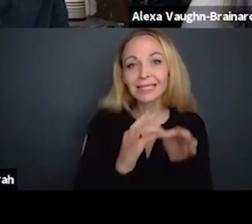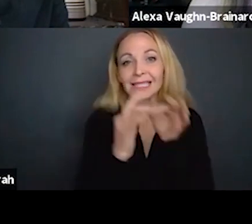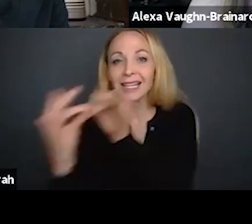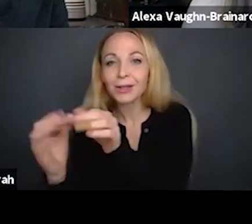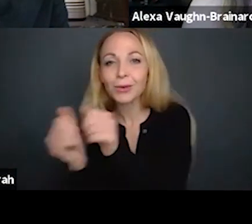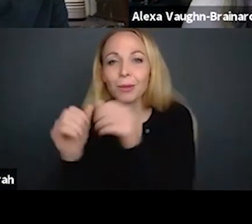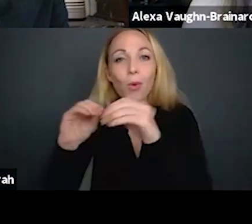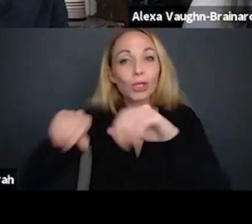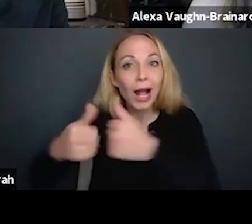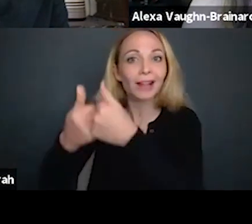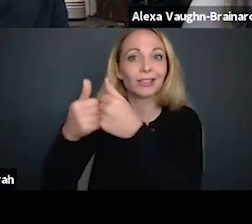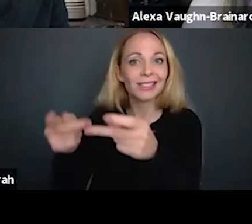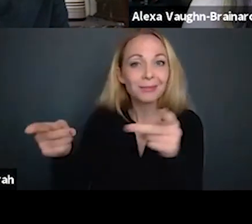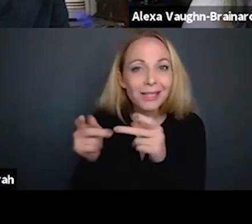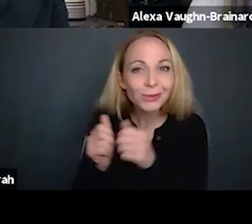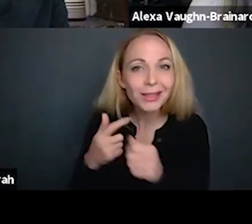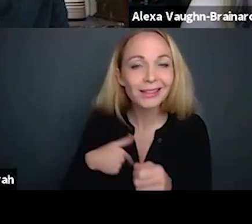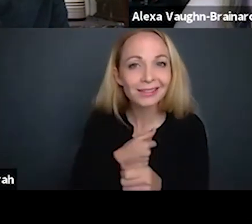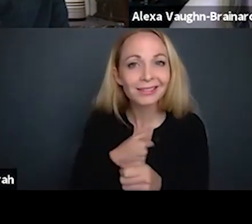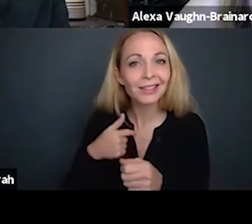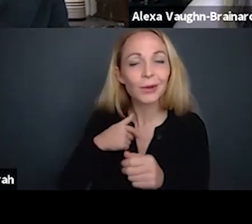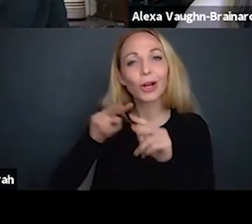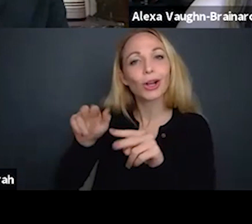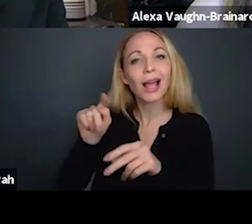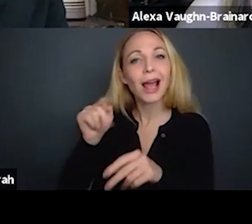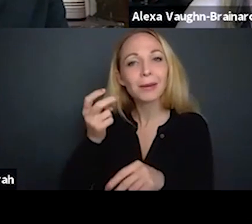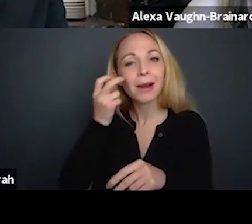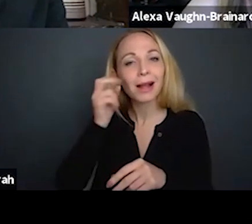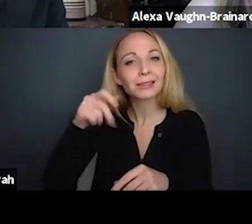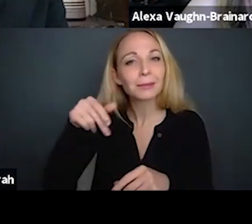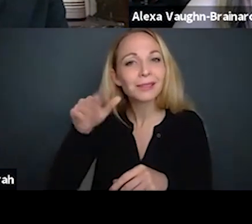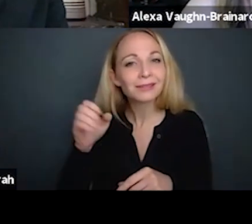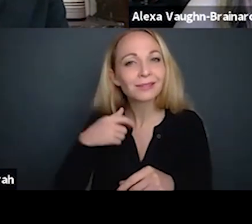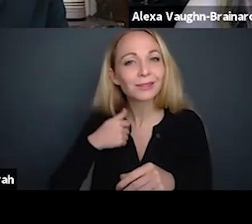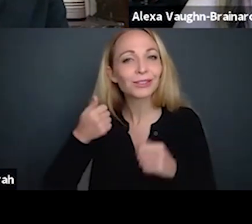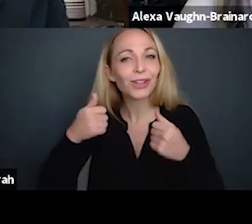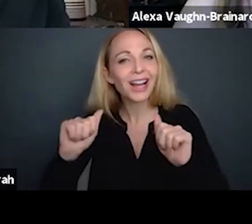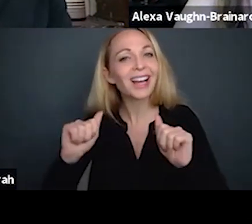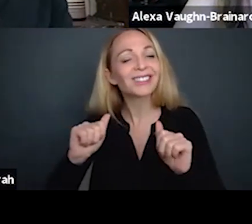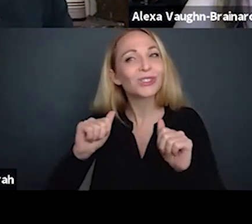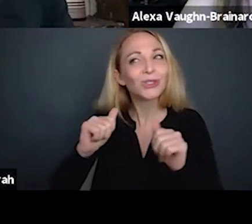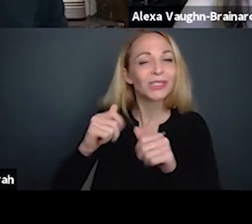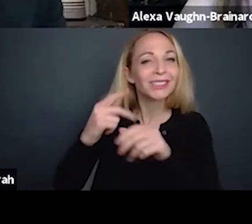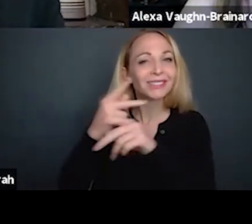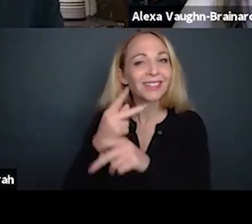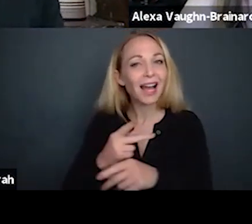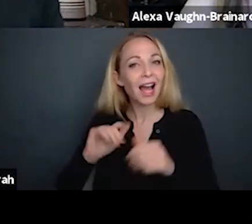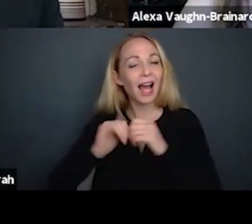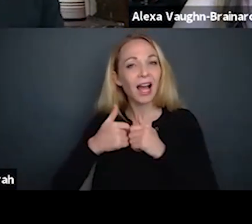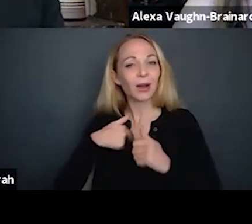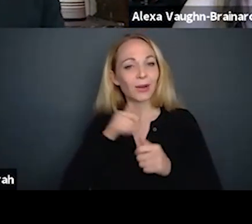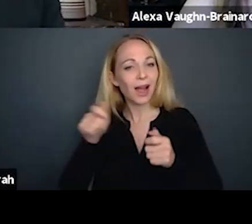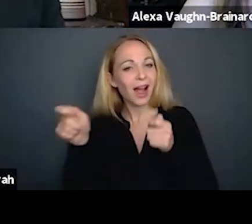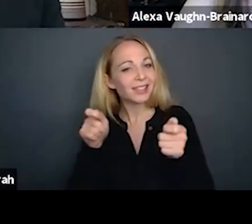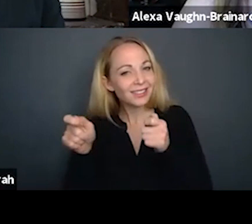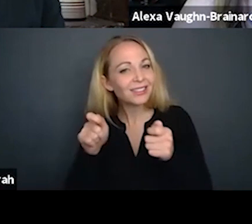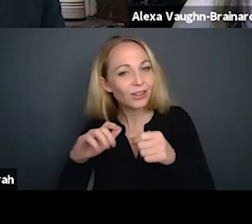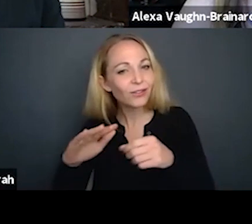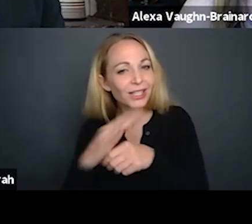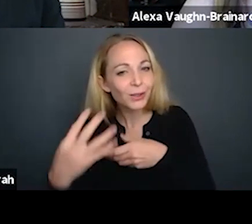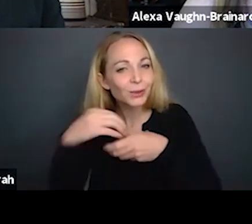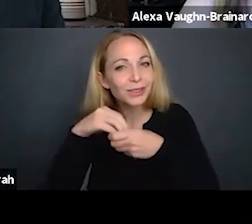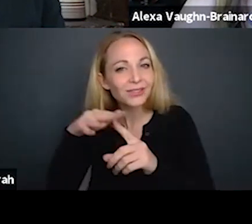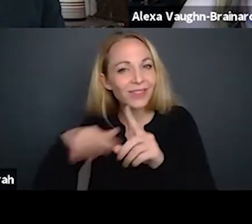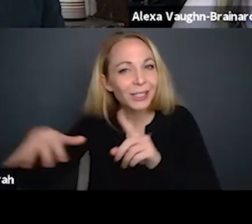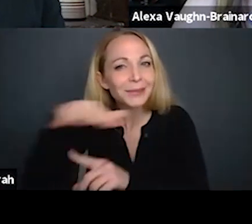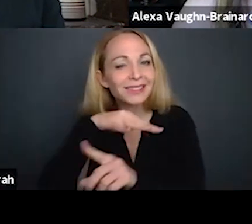for us, with blind space, and trying to figure out how we handle fully-inclusive environments,